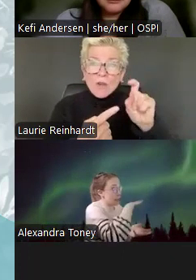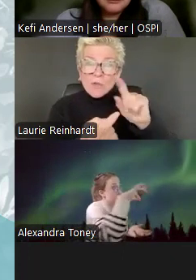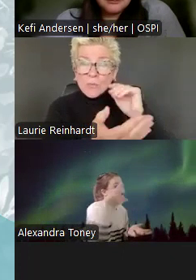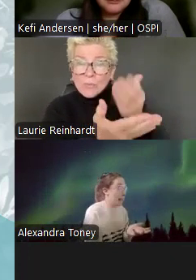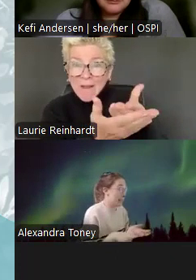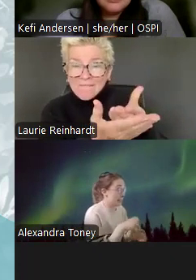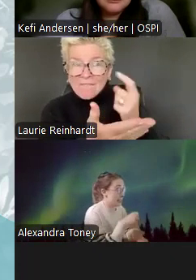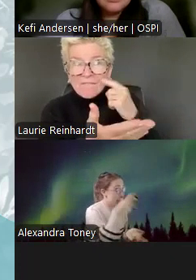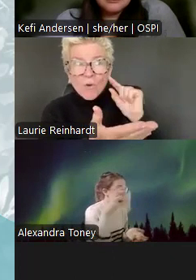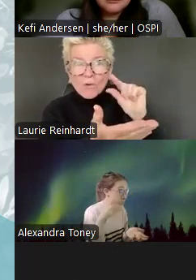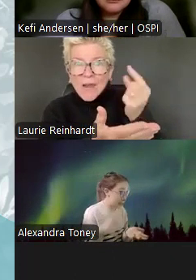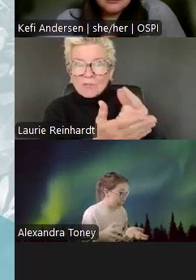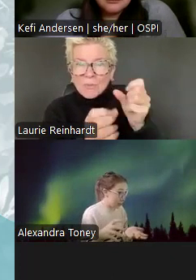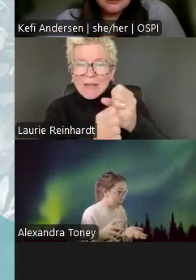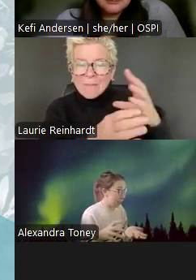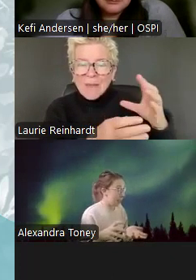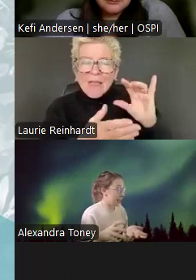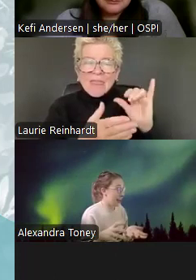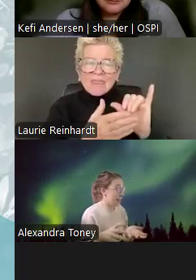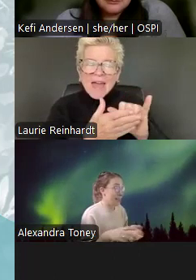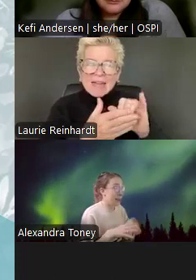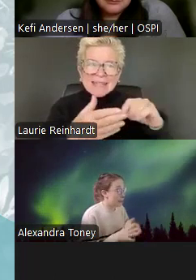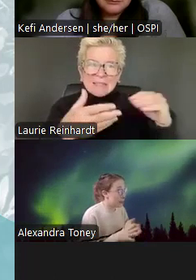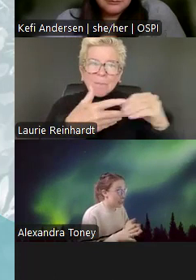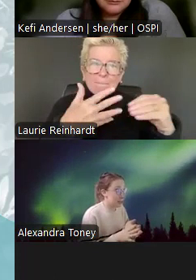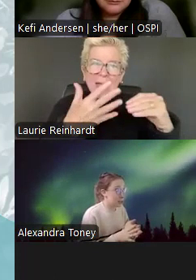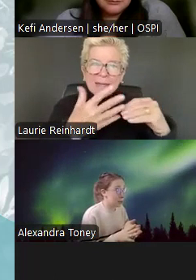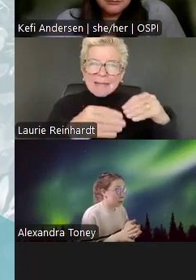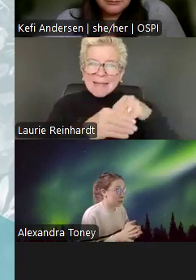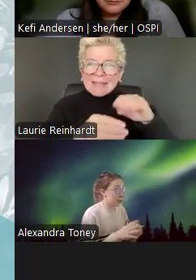that are embedded in the I cycle uh and then the IEP team supports the student